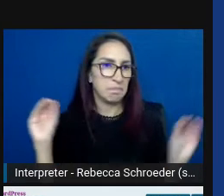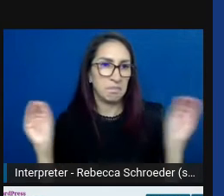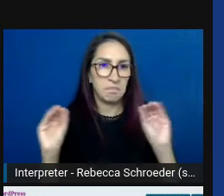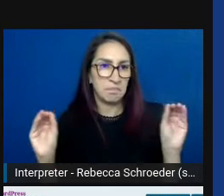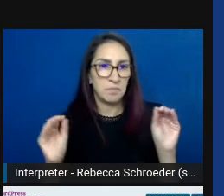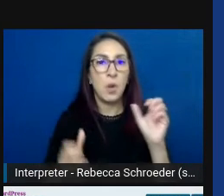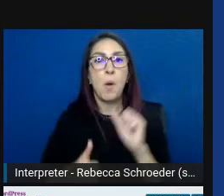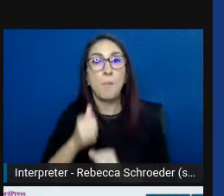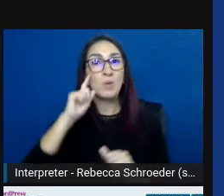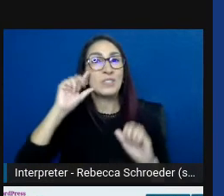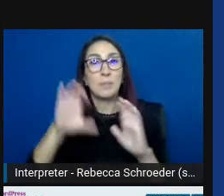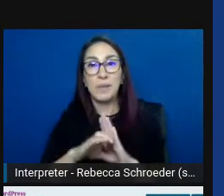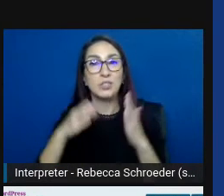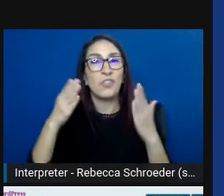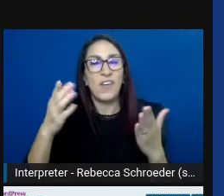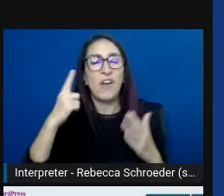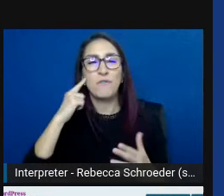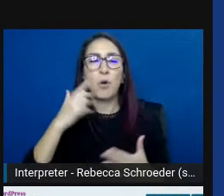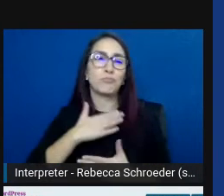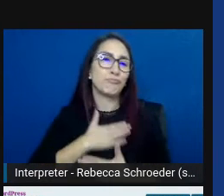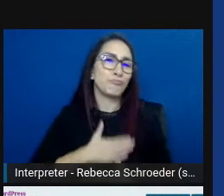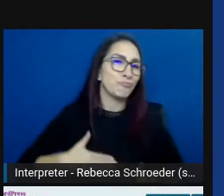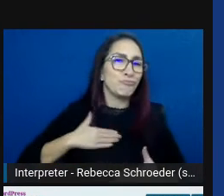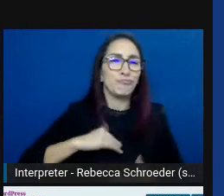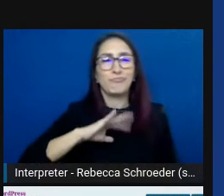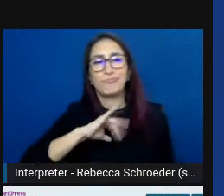and I'll make sure to describe the images that really matter.